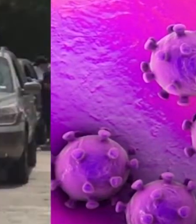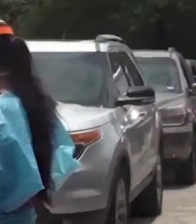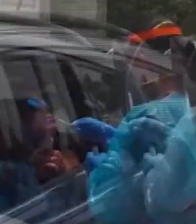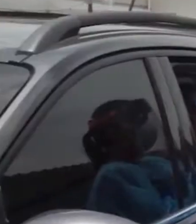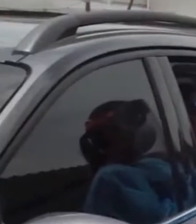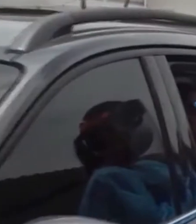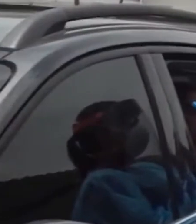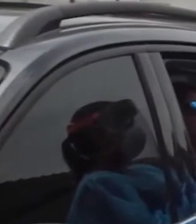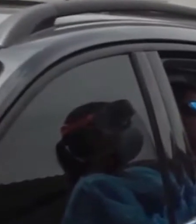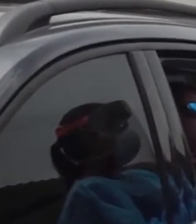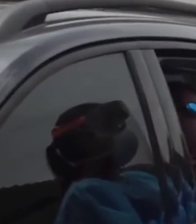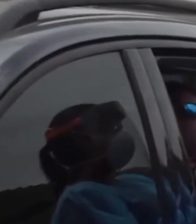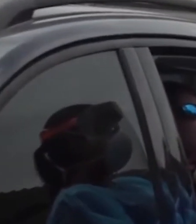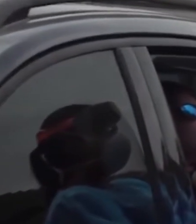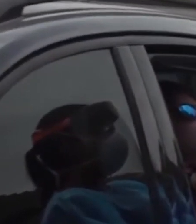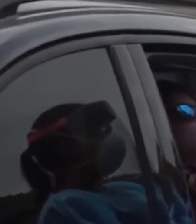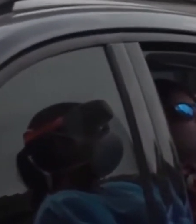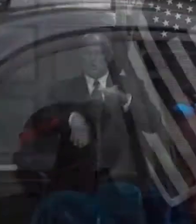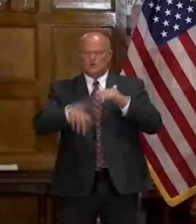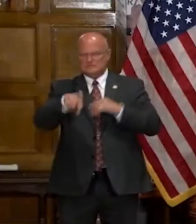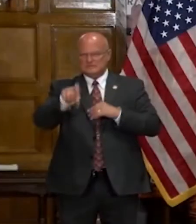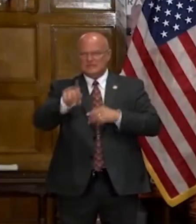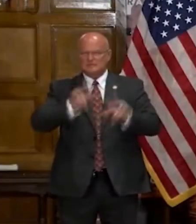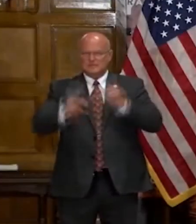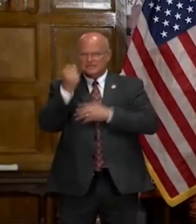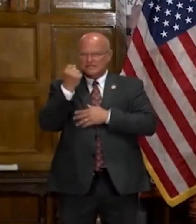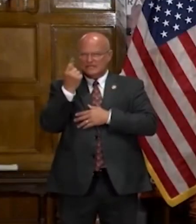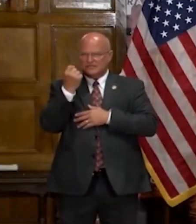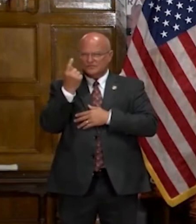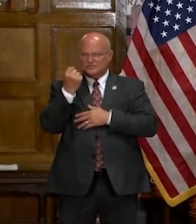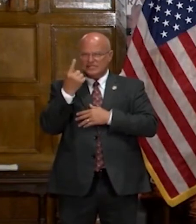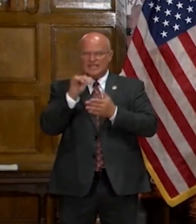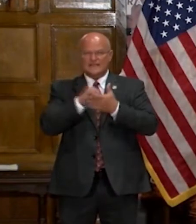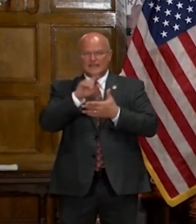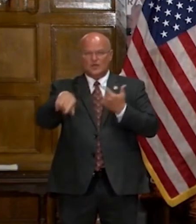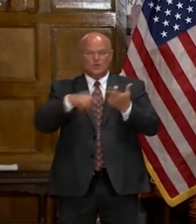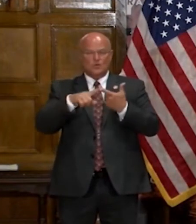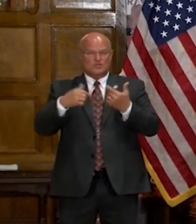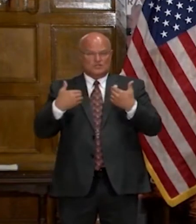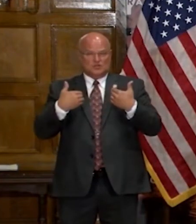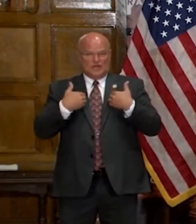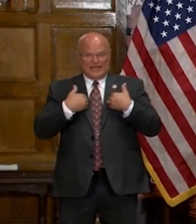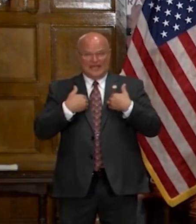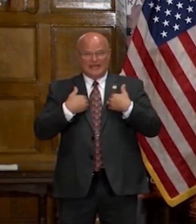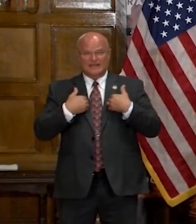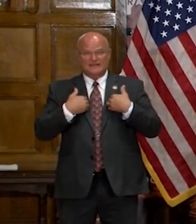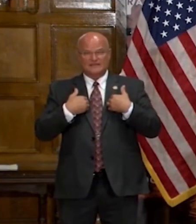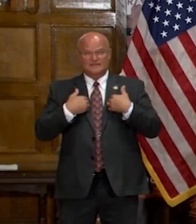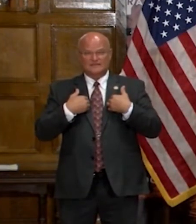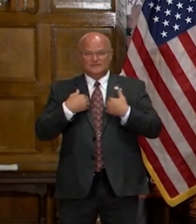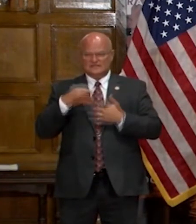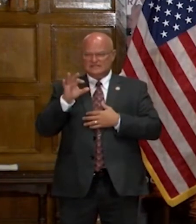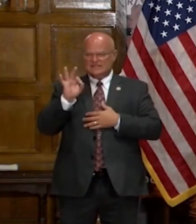8 PERCENT. GOVERNOR HUTCHINSON AGREES IT DOES NEED TO BE LOWER... GOV. ASA HUTCHINSON, (R) ARKANSAS "People need to understand that whenever you have that 9 percent or 8 percent positivity rate, then